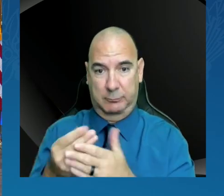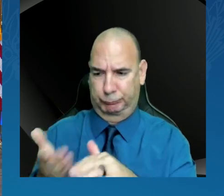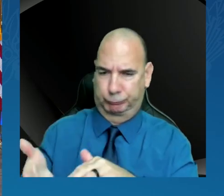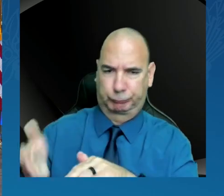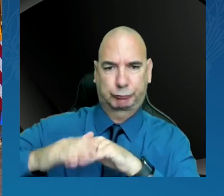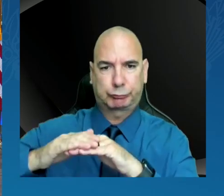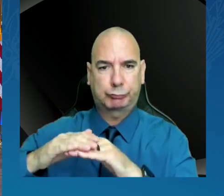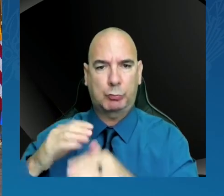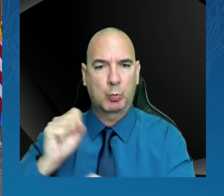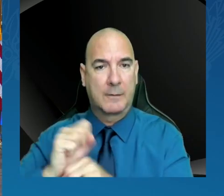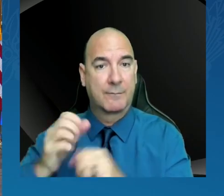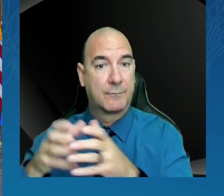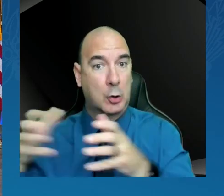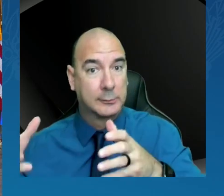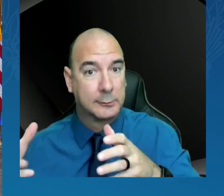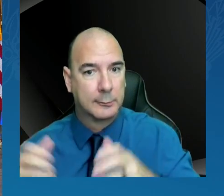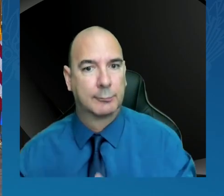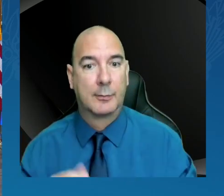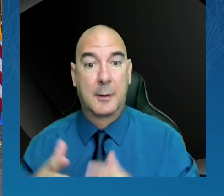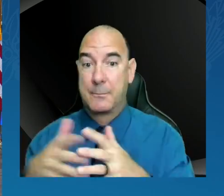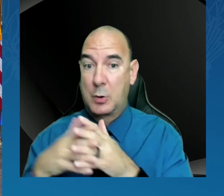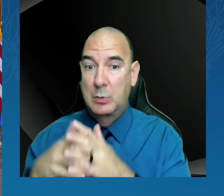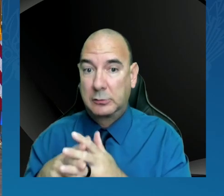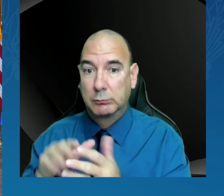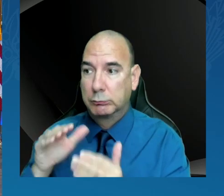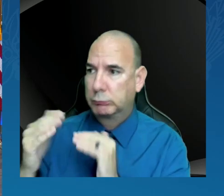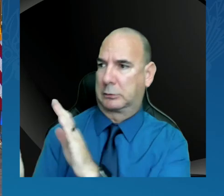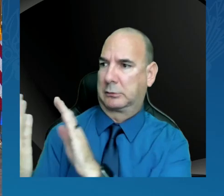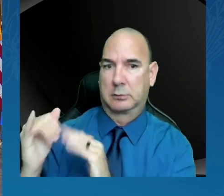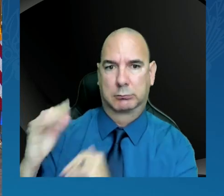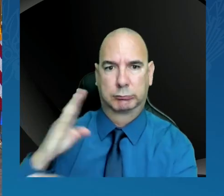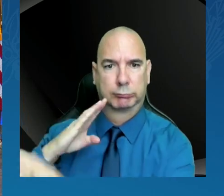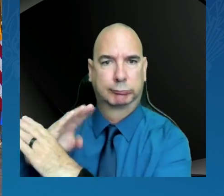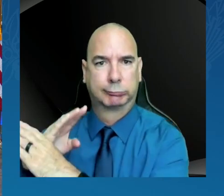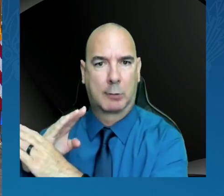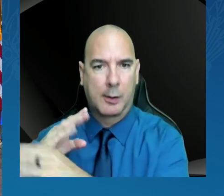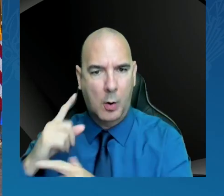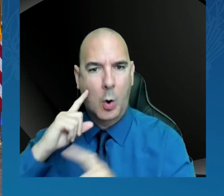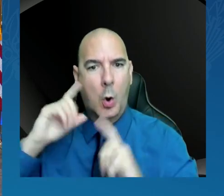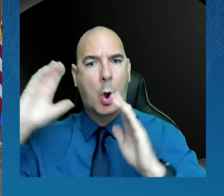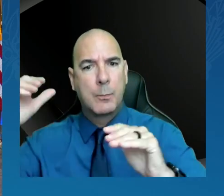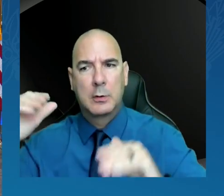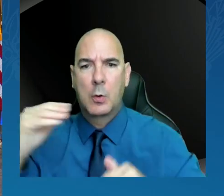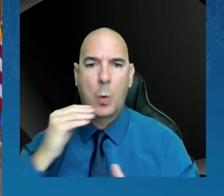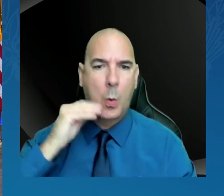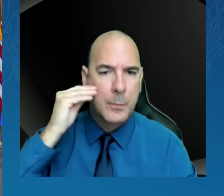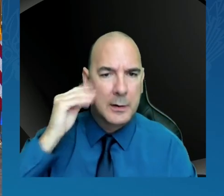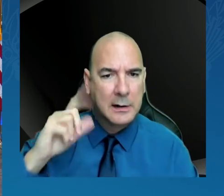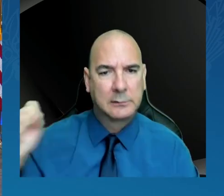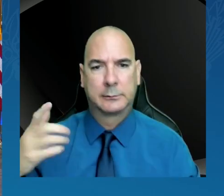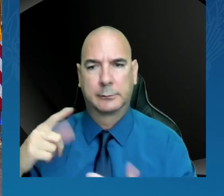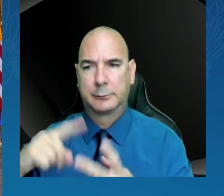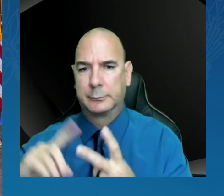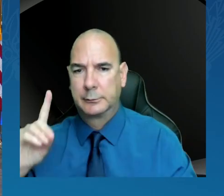whether it's homelessness, whether it's disabilities, whether it's being formerly incarcerated,